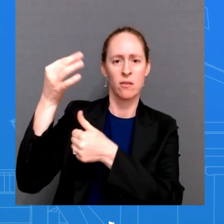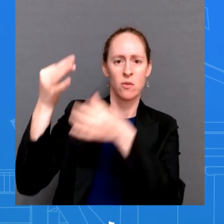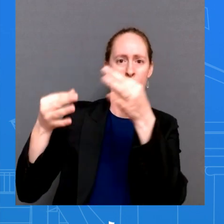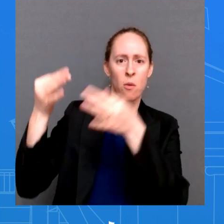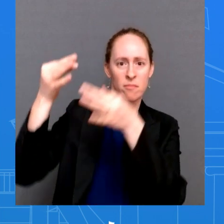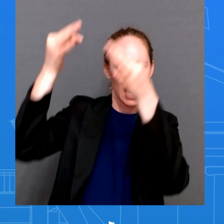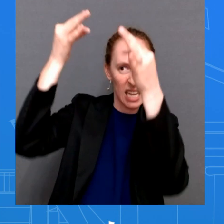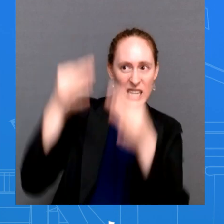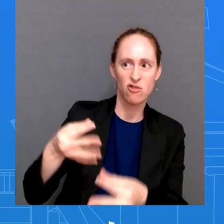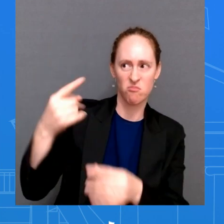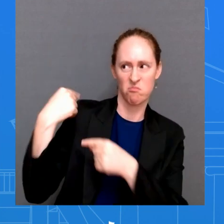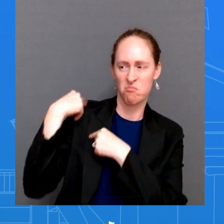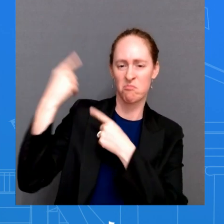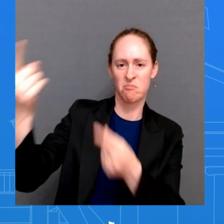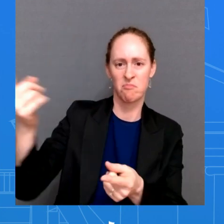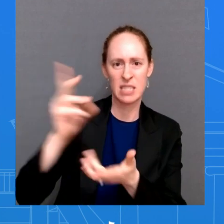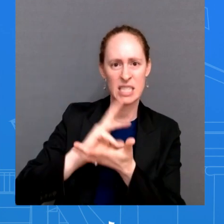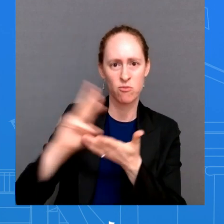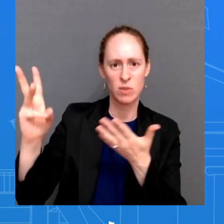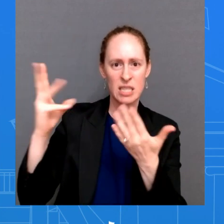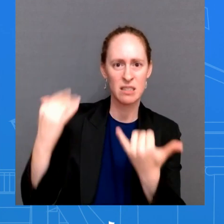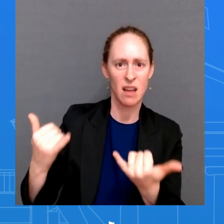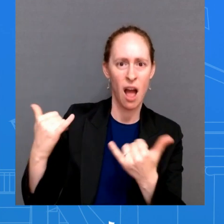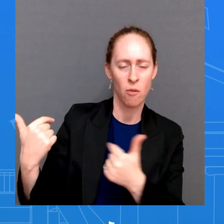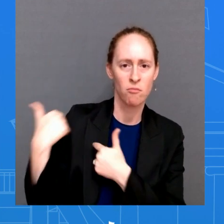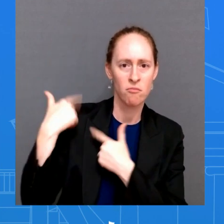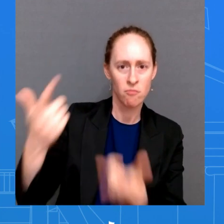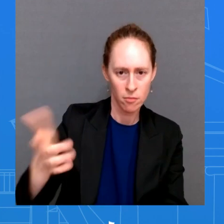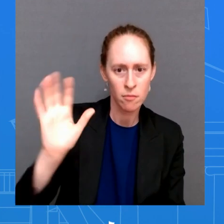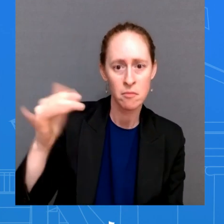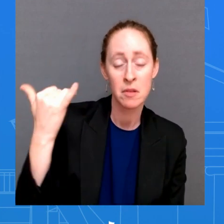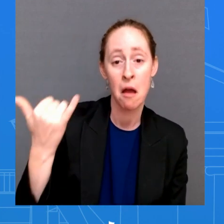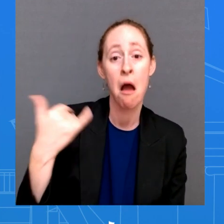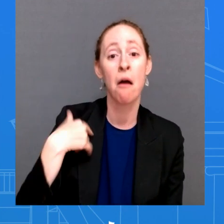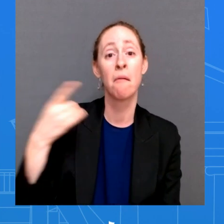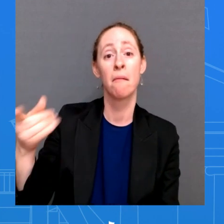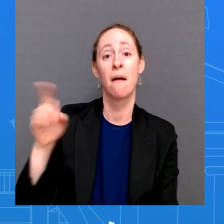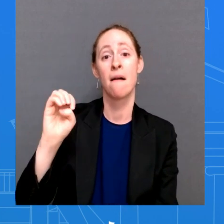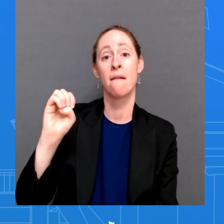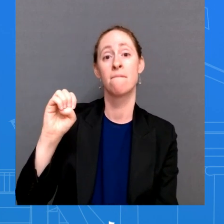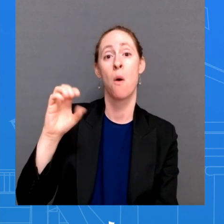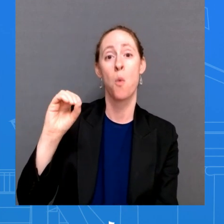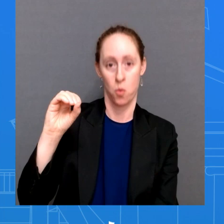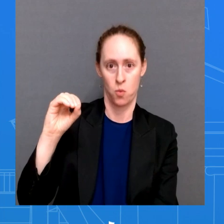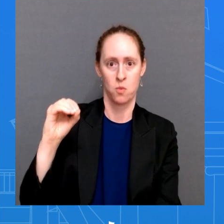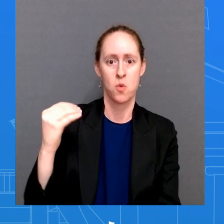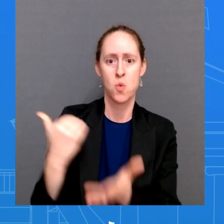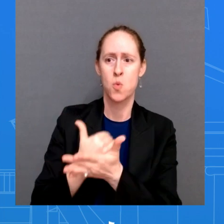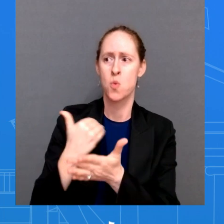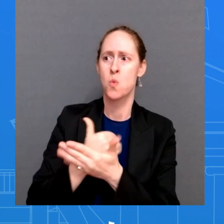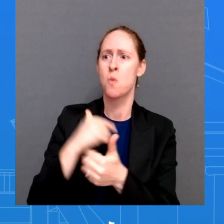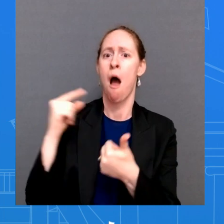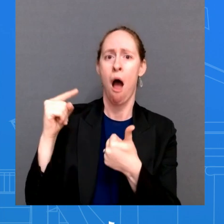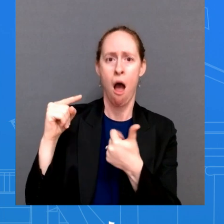So, where's the urgency right now for women who need help? And when will the help actually kick in? What is the timeline?